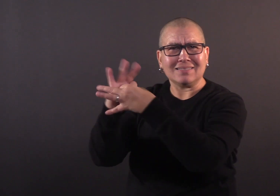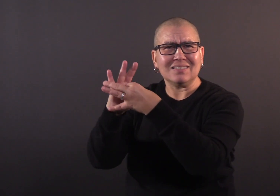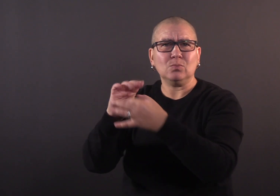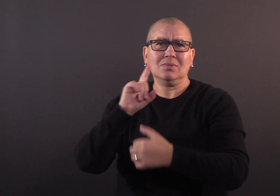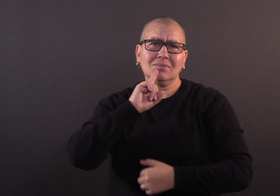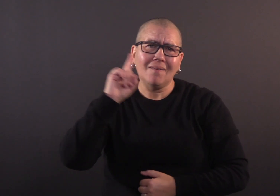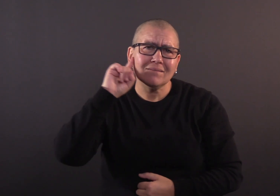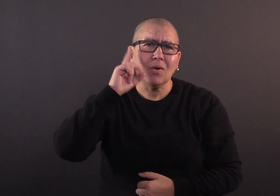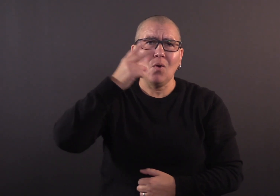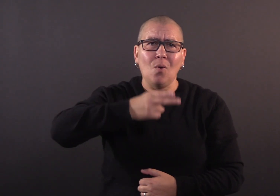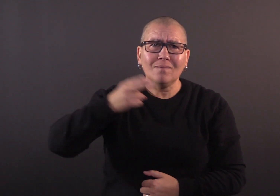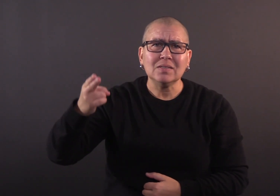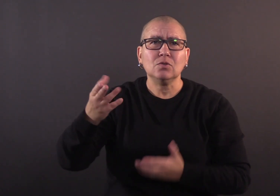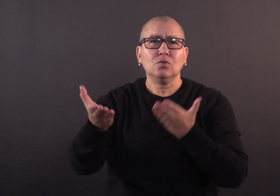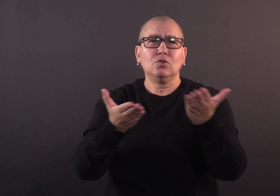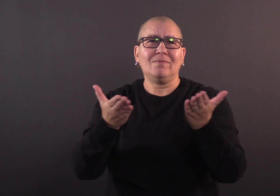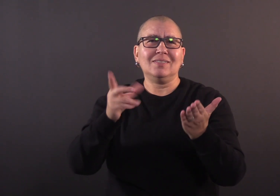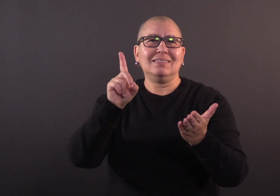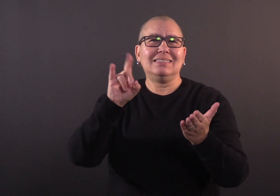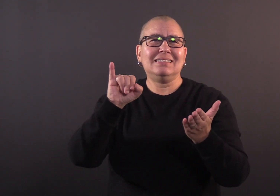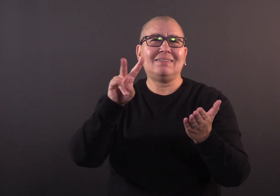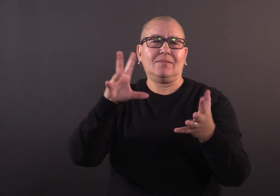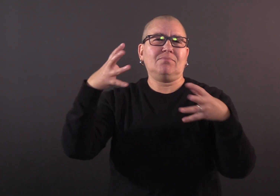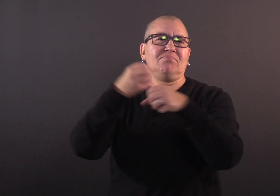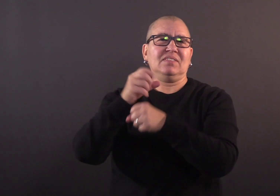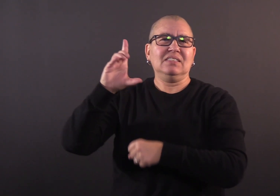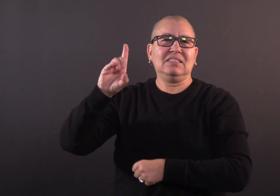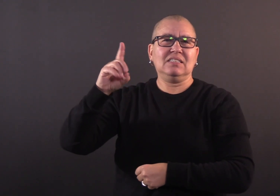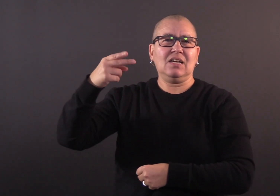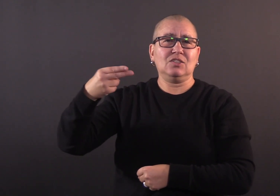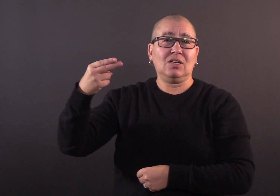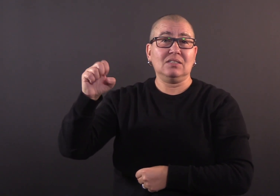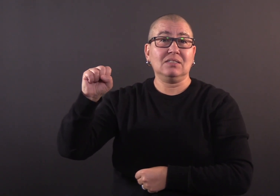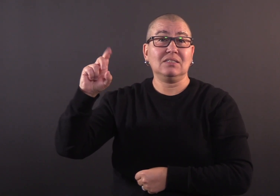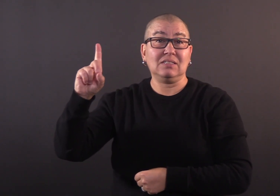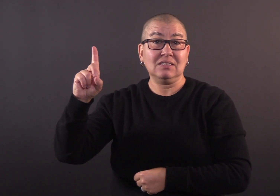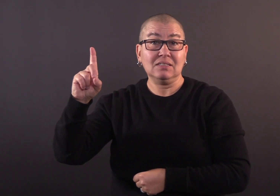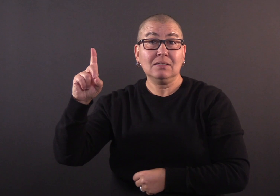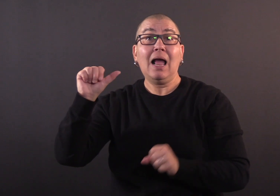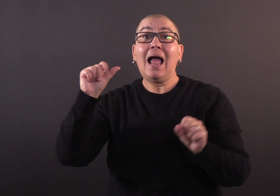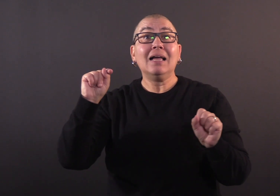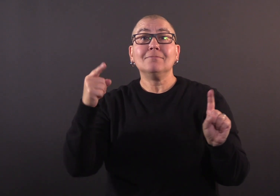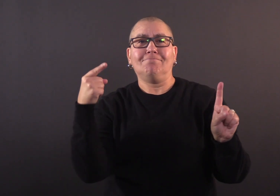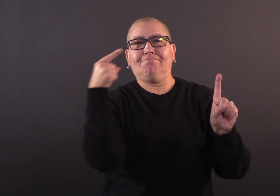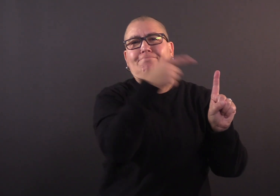its network of partners to make testing and vaccination services for COVID-19